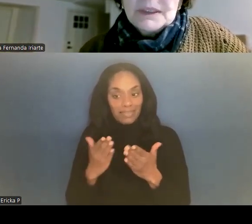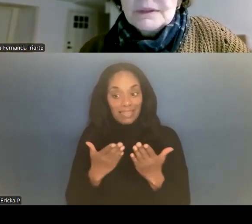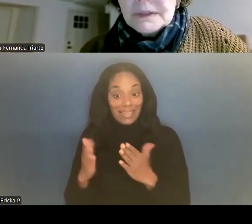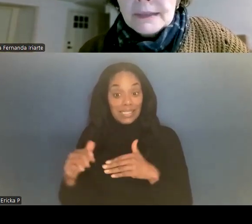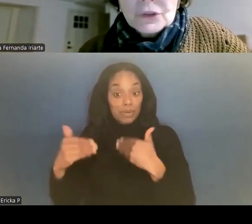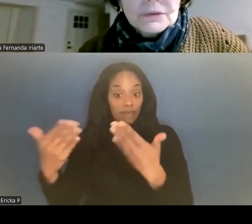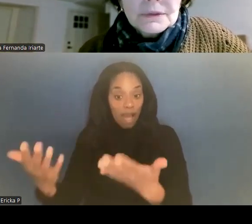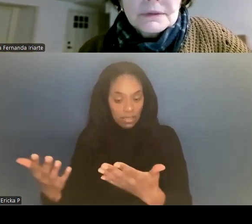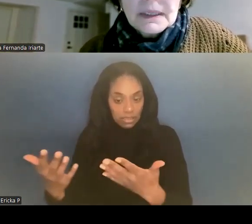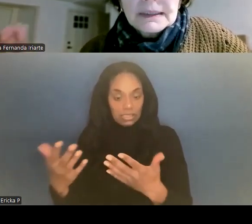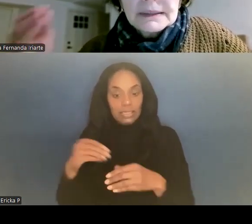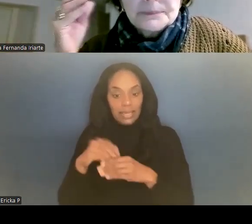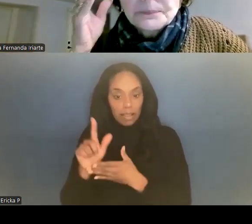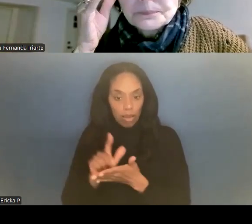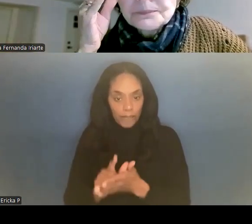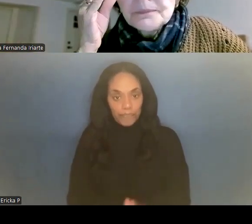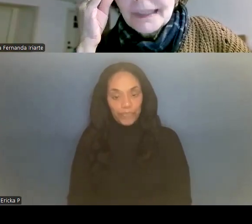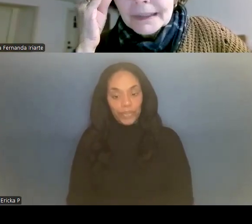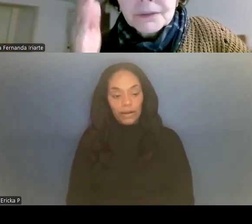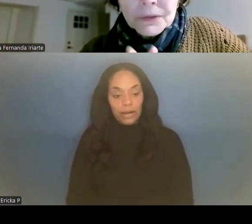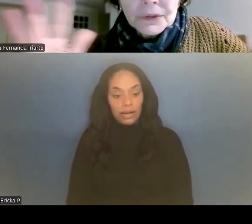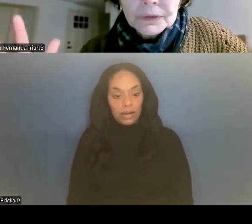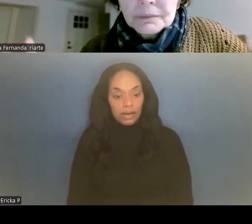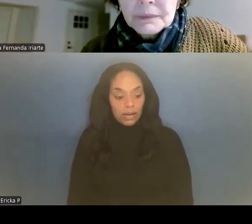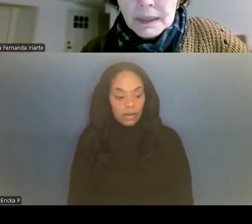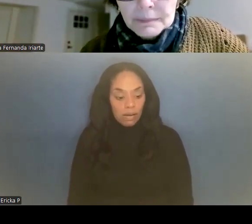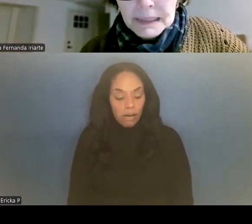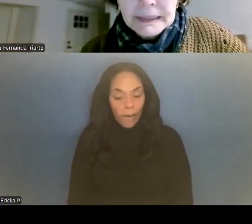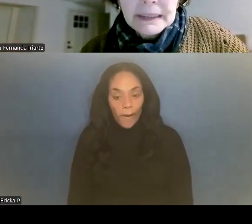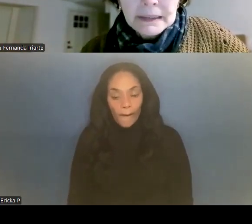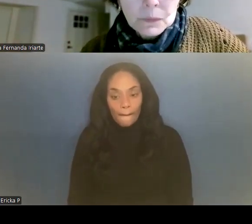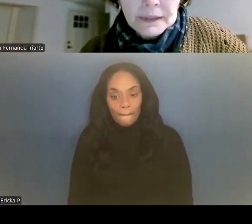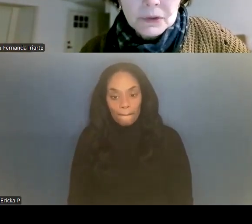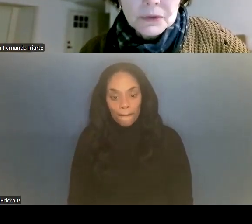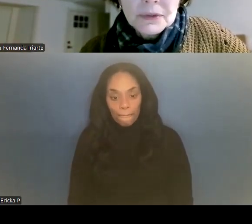in the statutes, that concern, Medicaid and waivers.